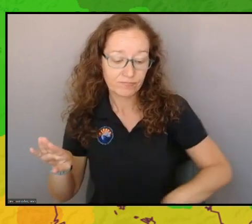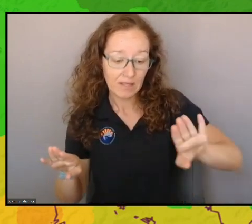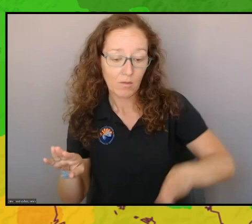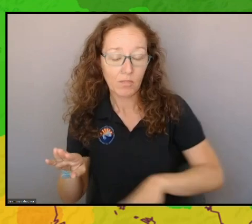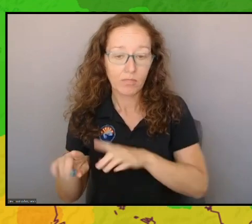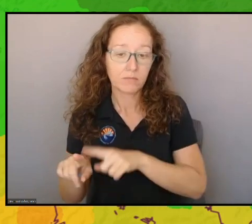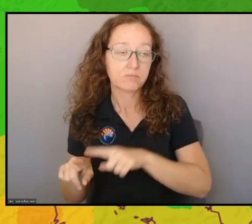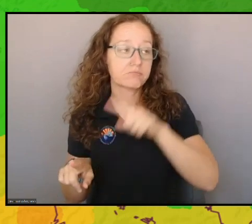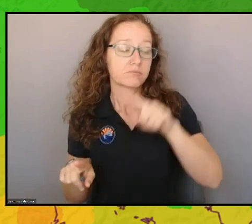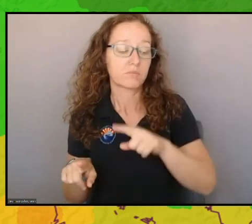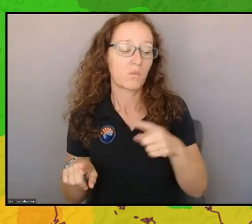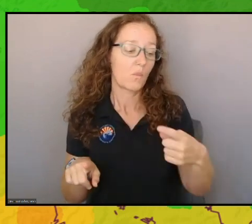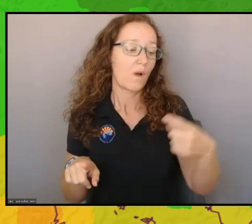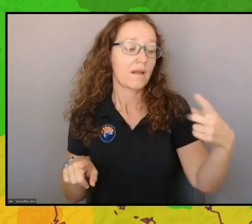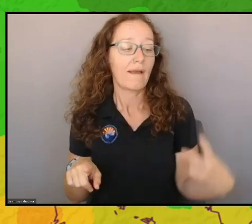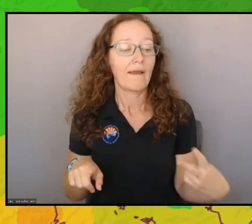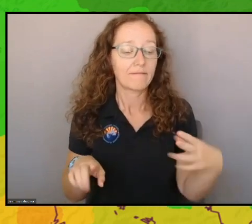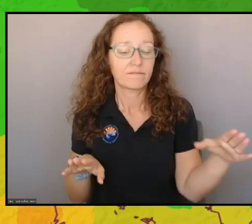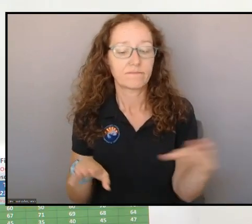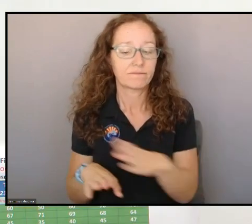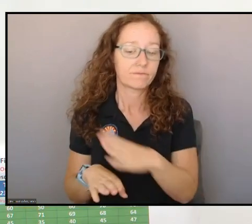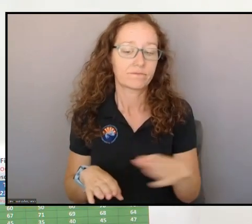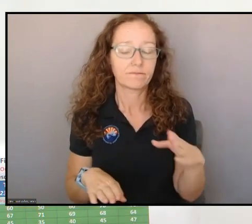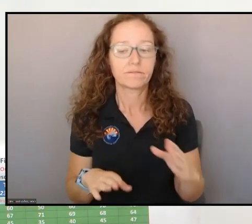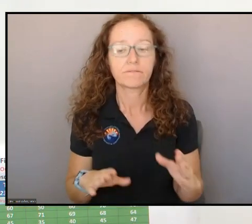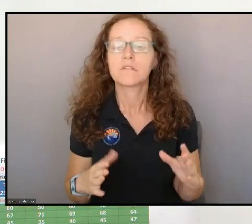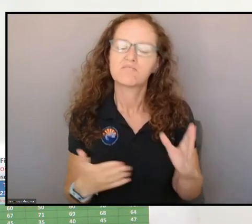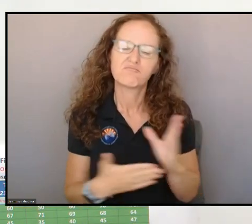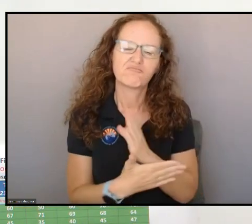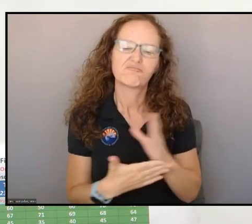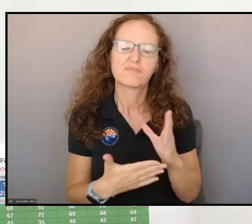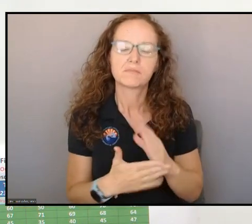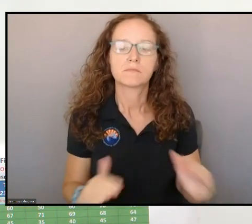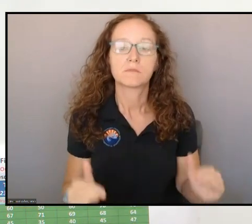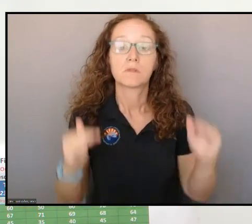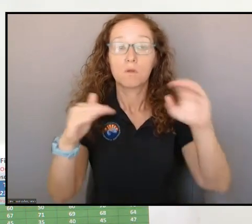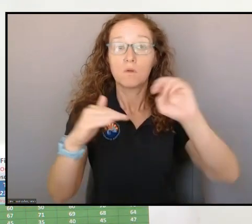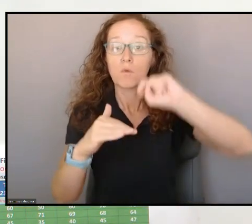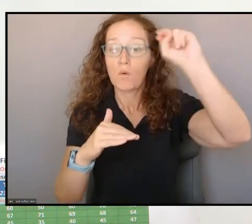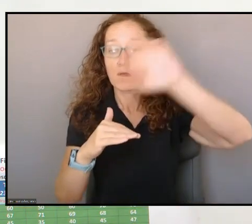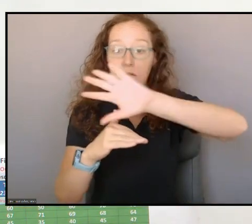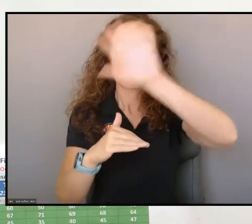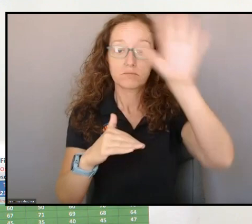Little bit lesser amounts across the north. Anywhere from about 1/10 to 1/4 of an inch. But still a very